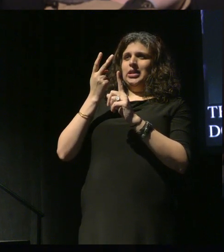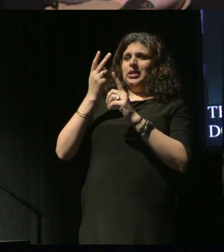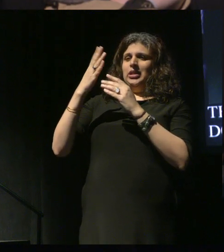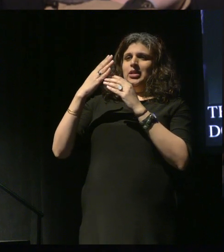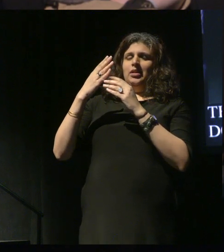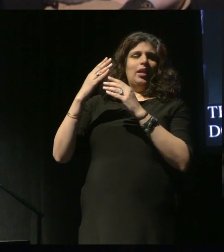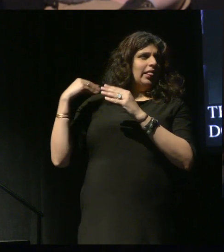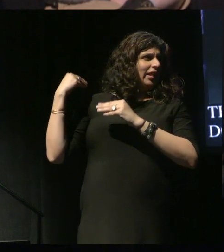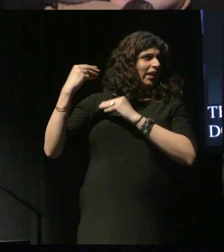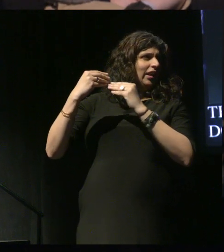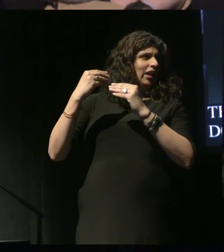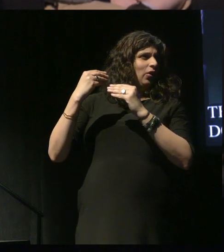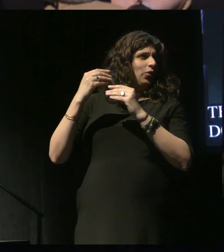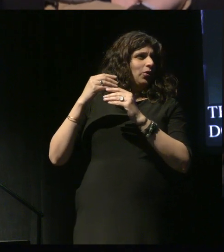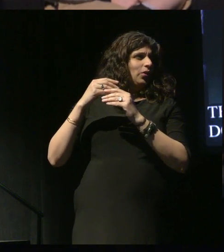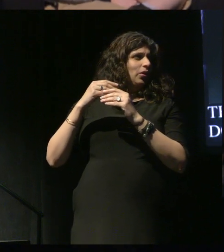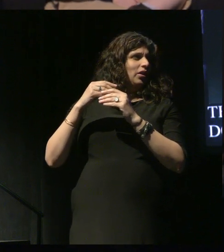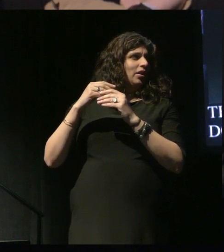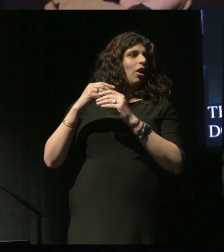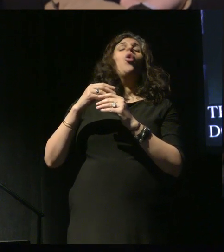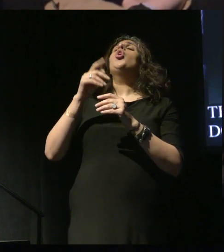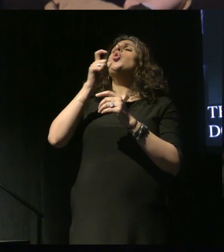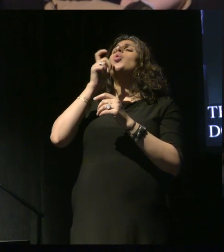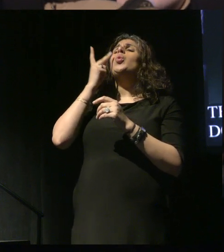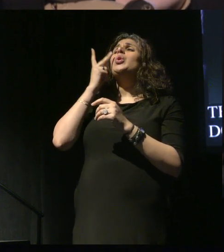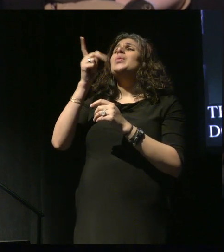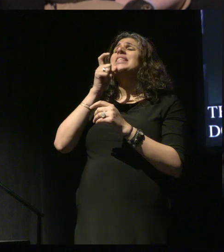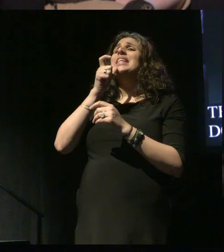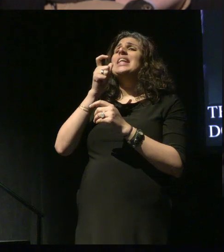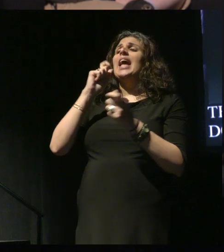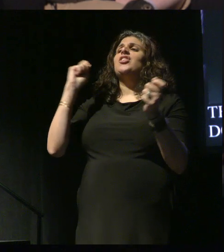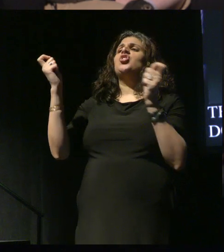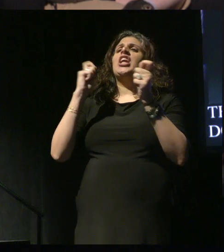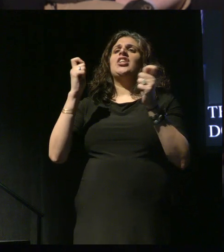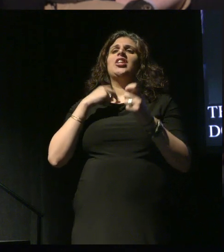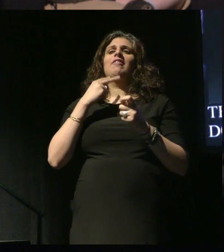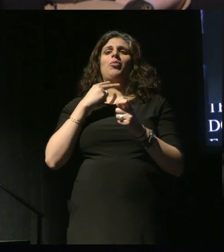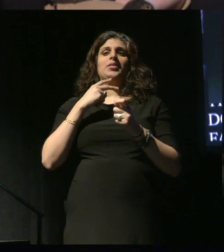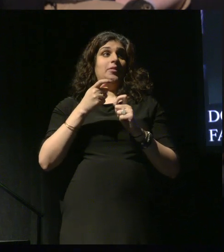in writing Ferris and in your work in general? Oh, I mean, I feel like like for me,